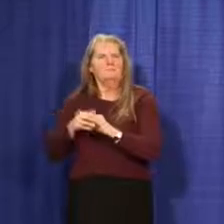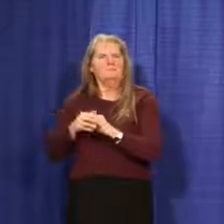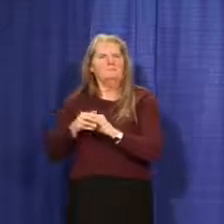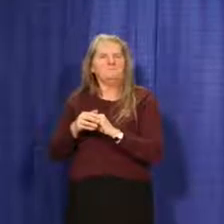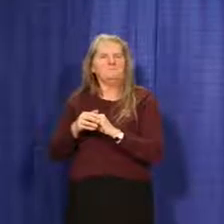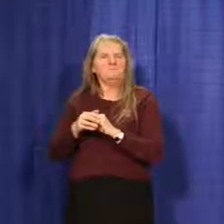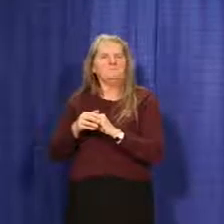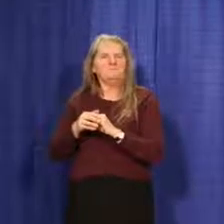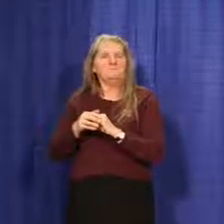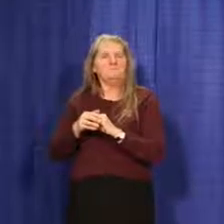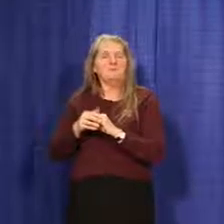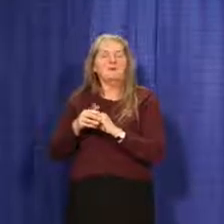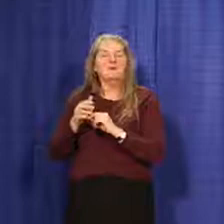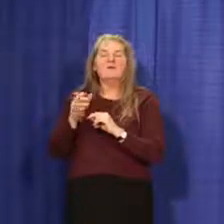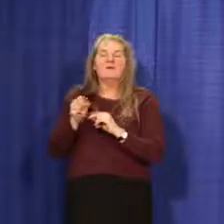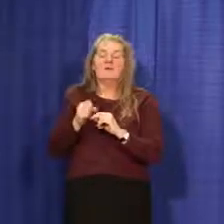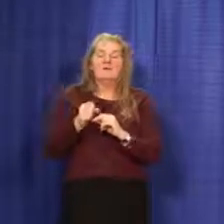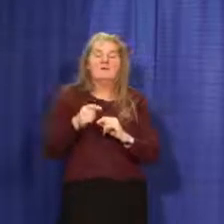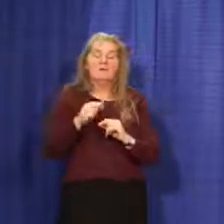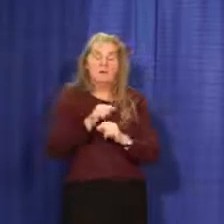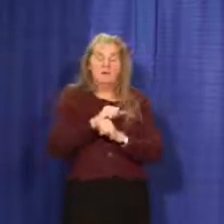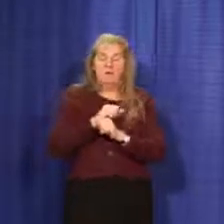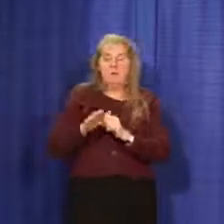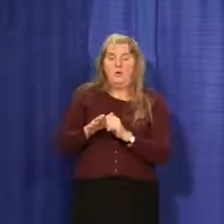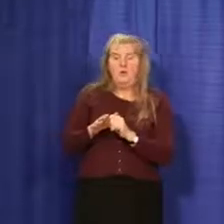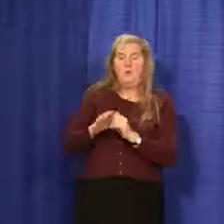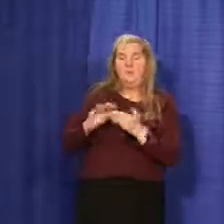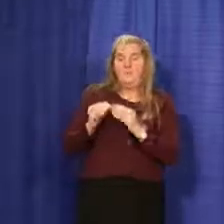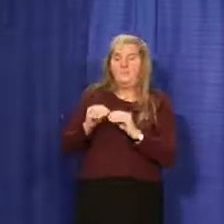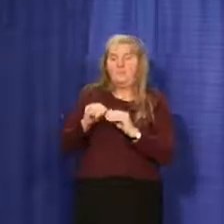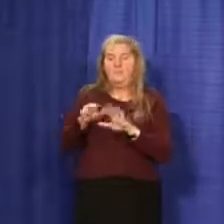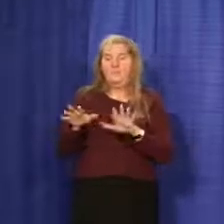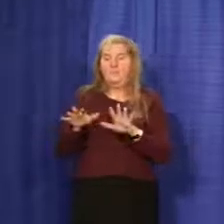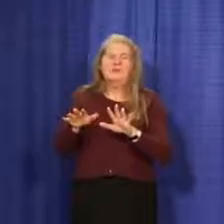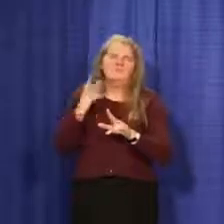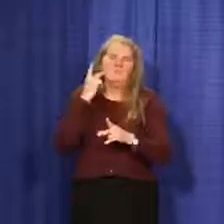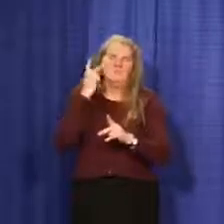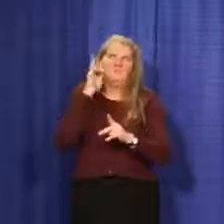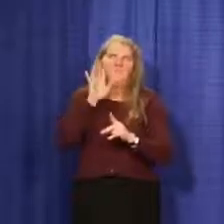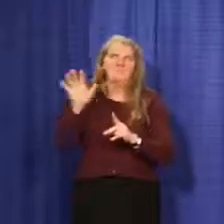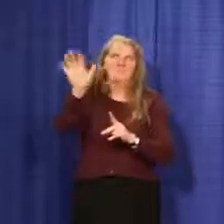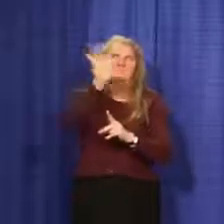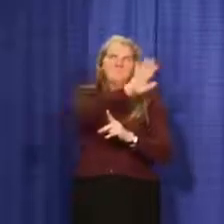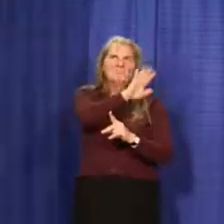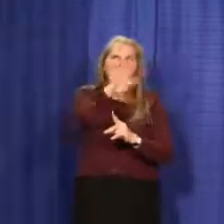That is in many areas now outside Yukon, that is also the